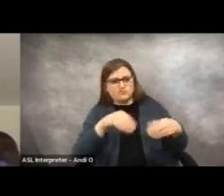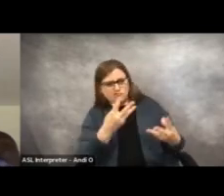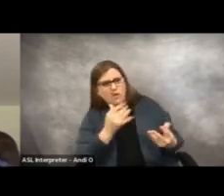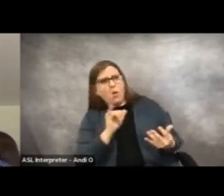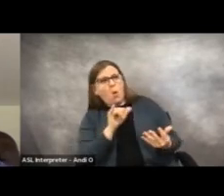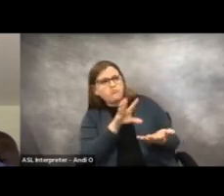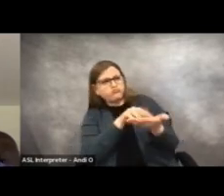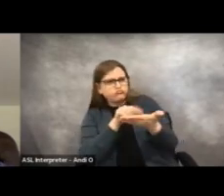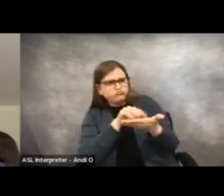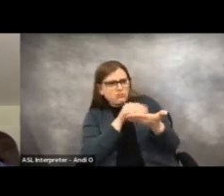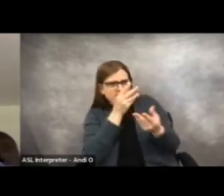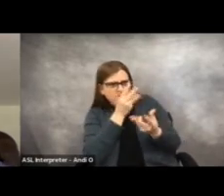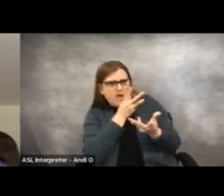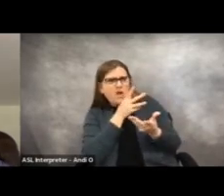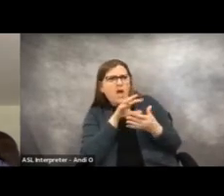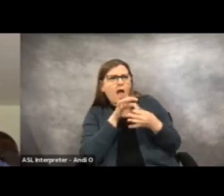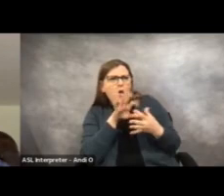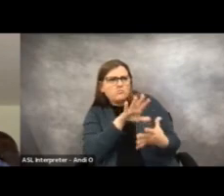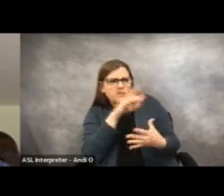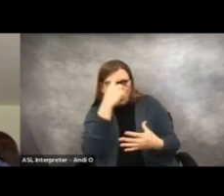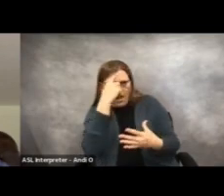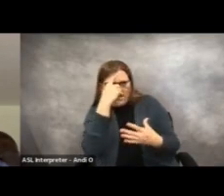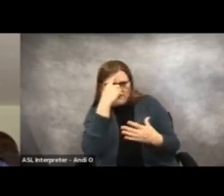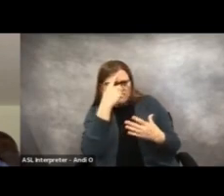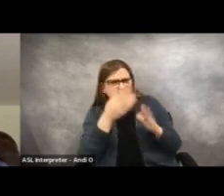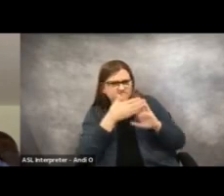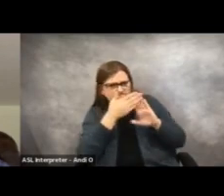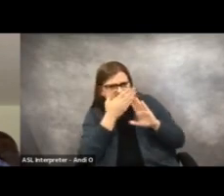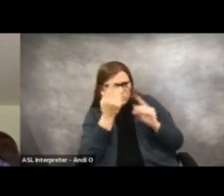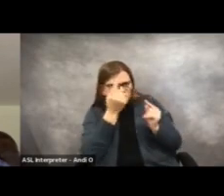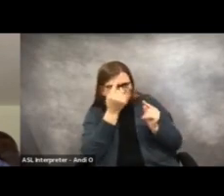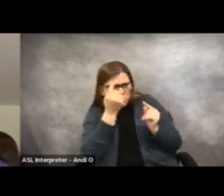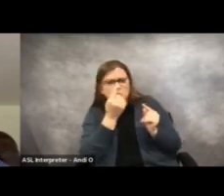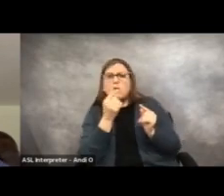cognitively, and can suggest potential further areas for